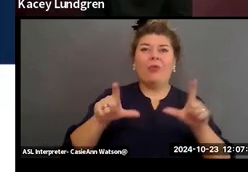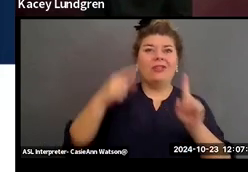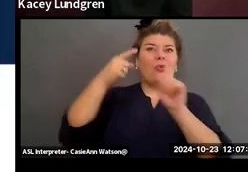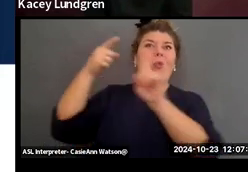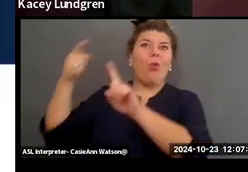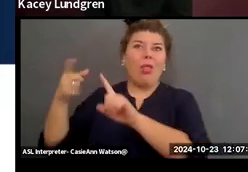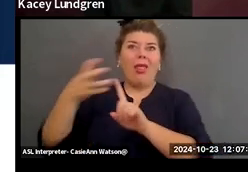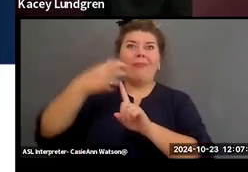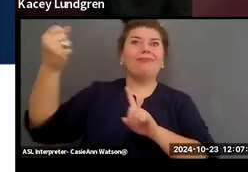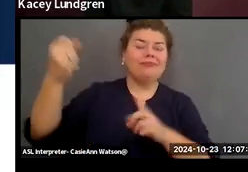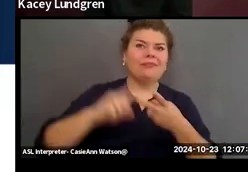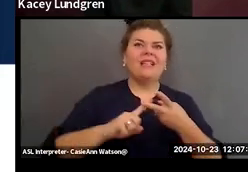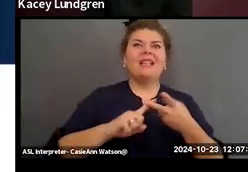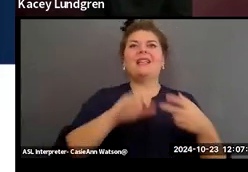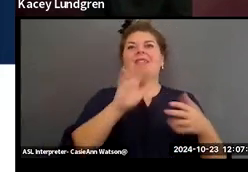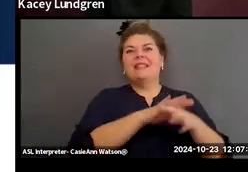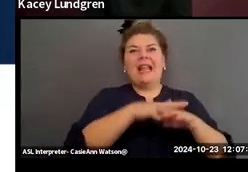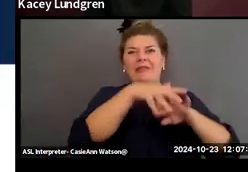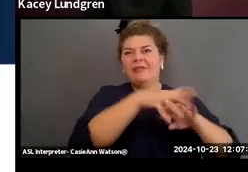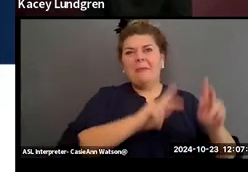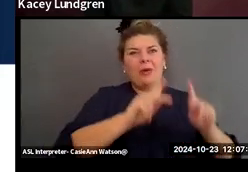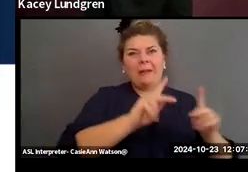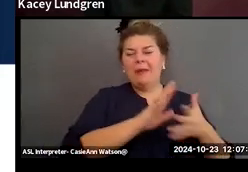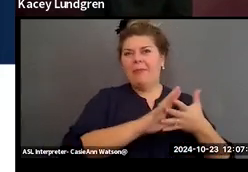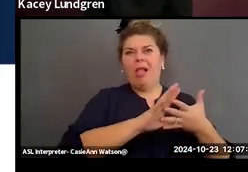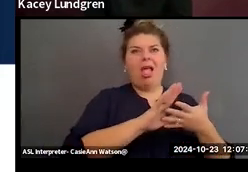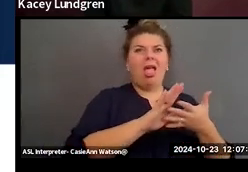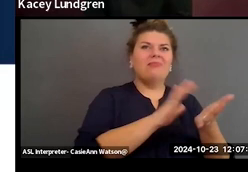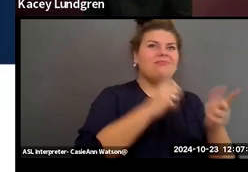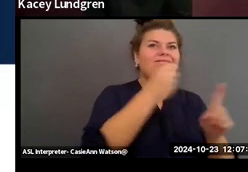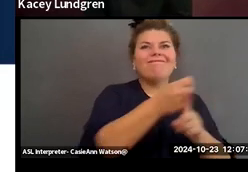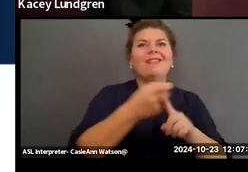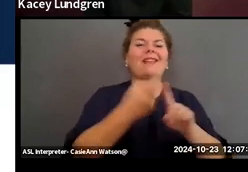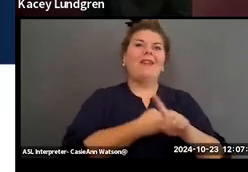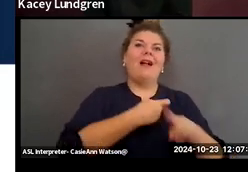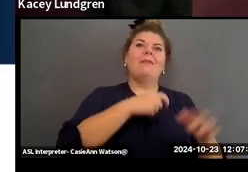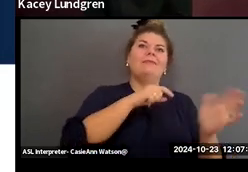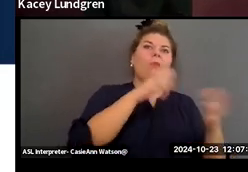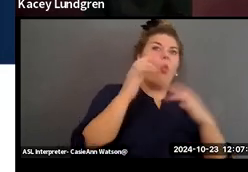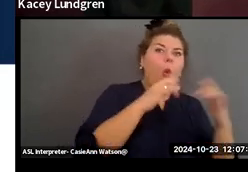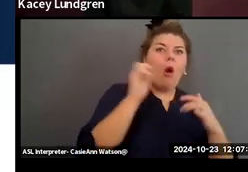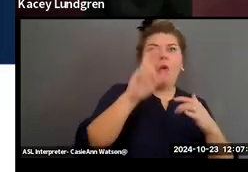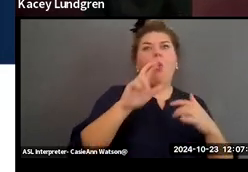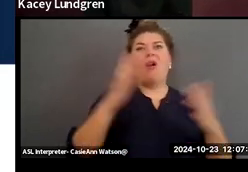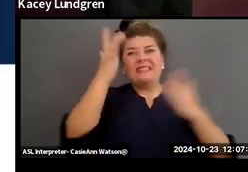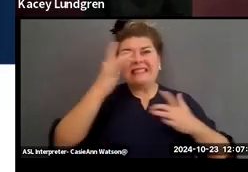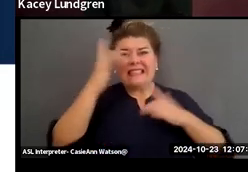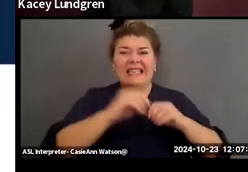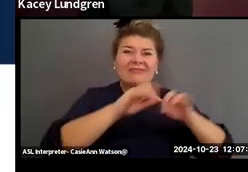the decimation of the Native American population from new diseases and warfare, forced removal from their homelands,